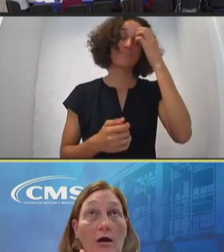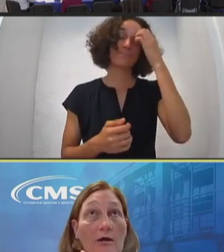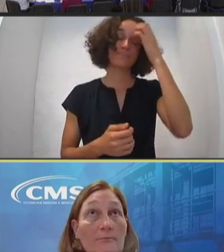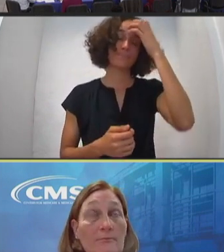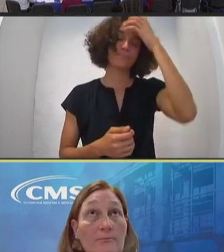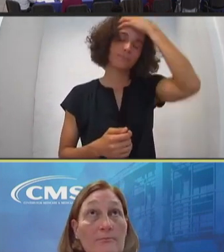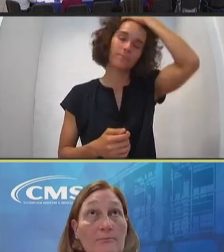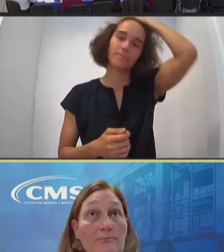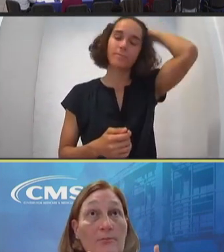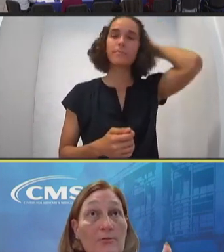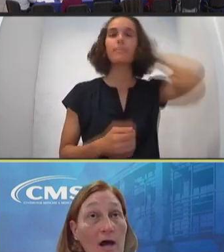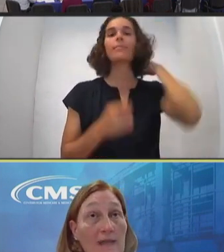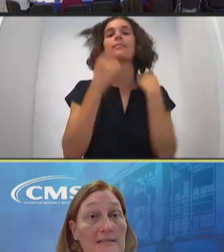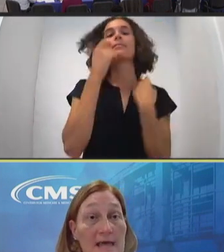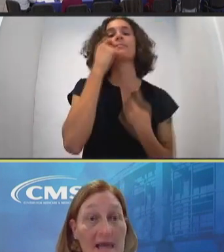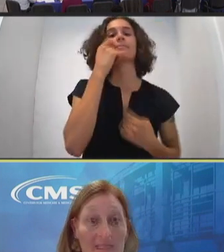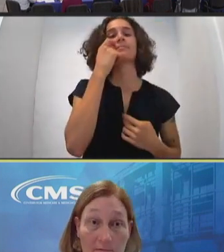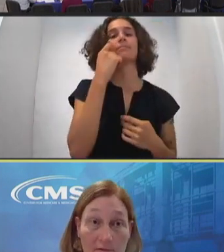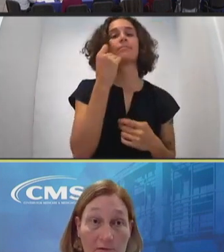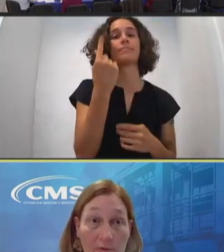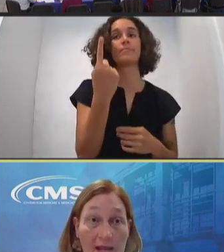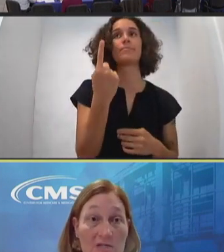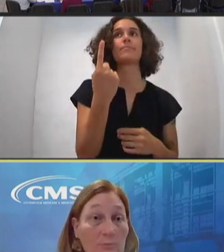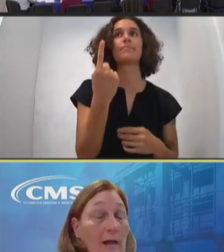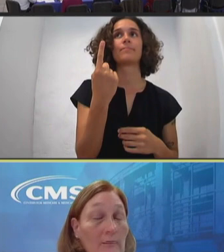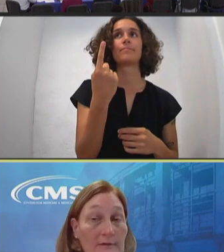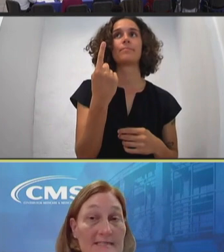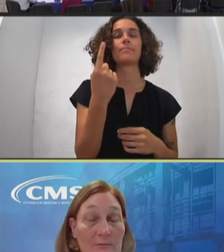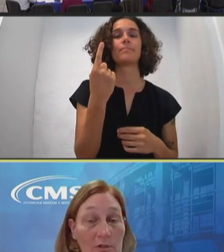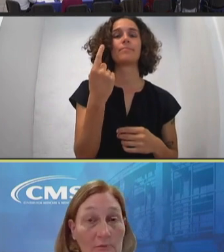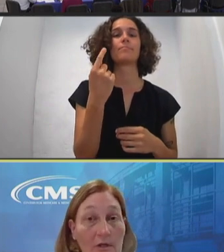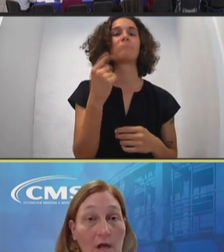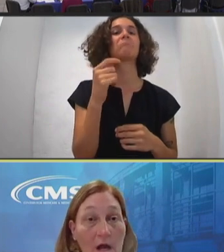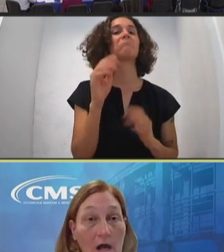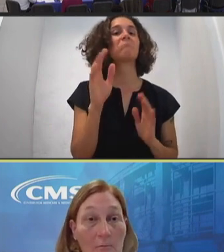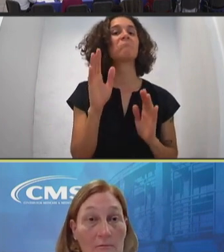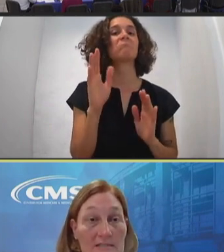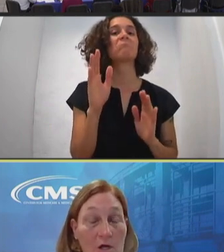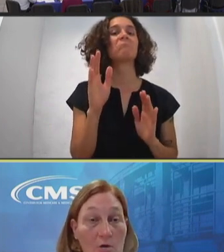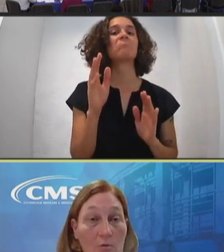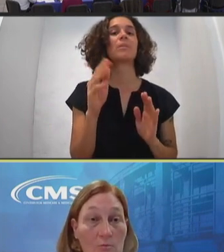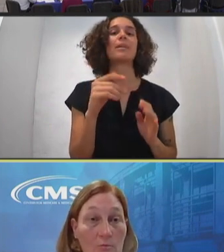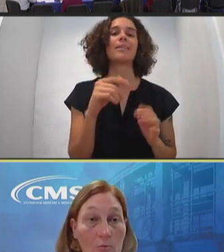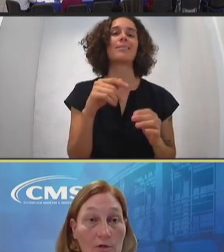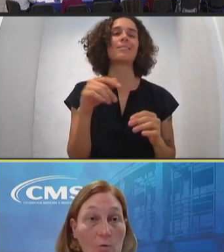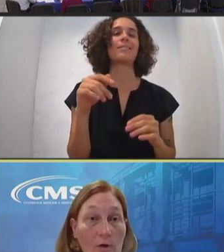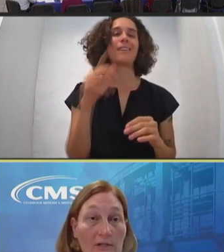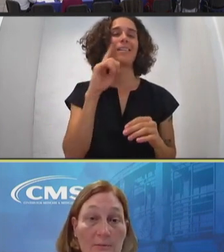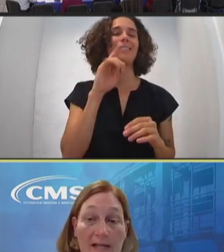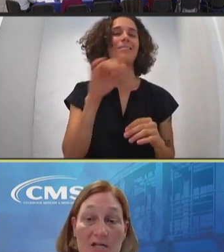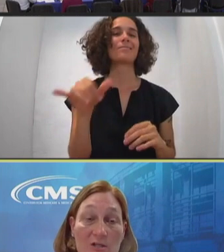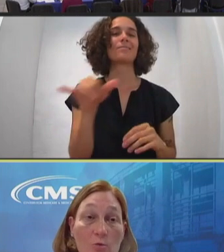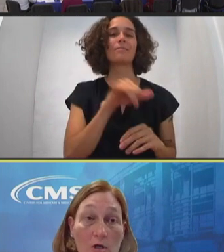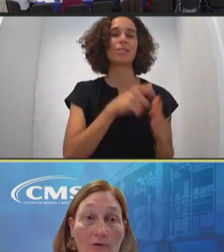there are thoughts that the rates are probably similar. So, you know, one could potentially